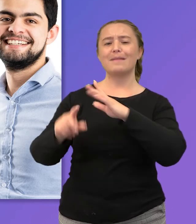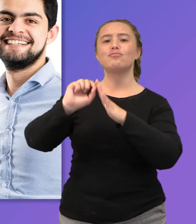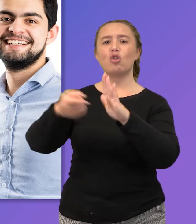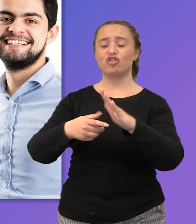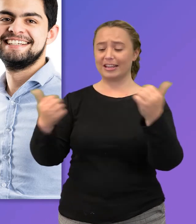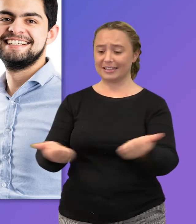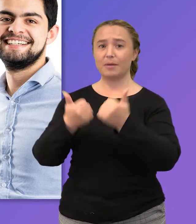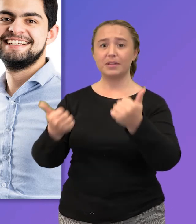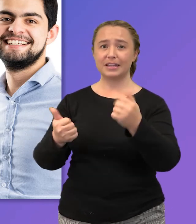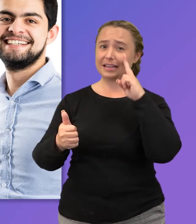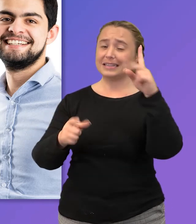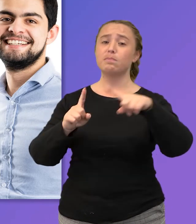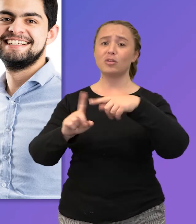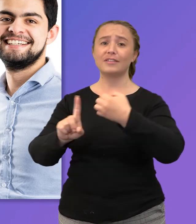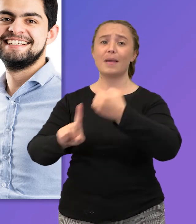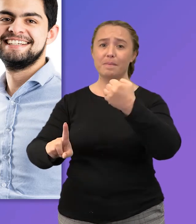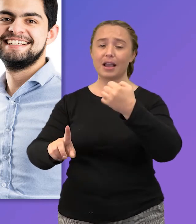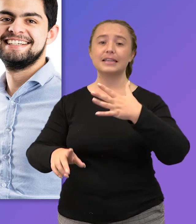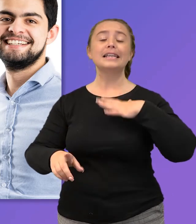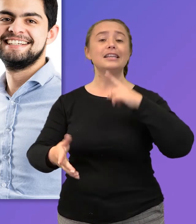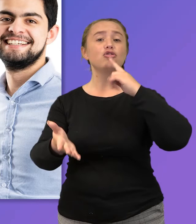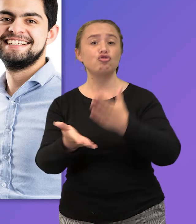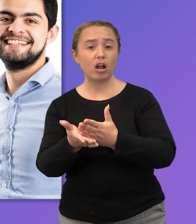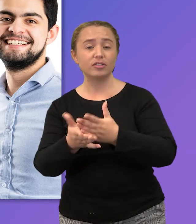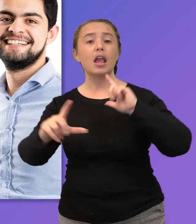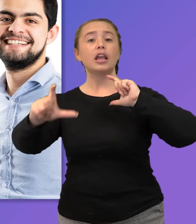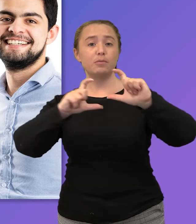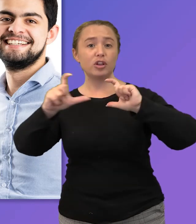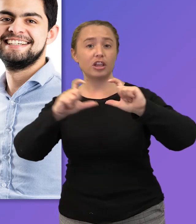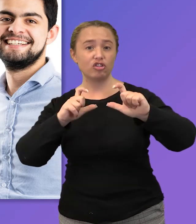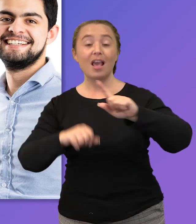I complete. This relationship is based on trust and communication, and it's one of the